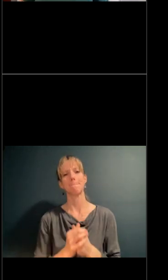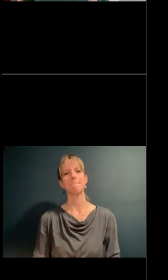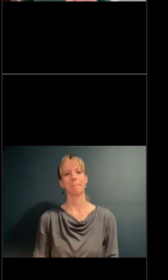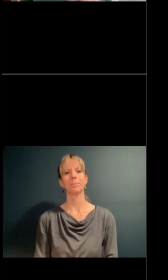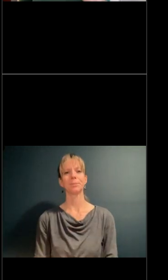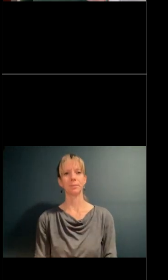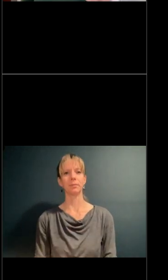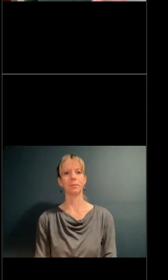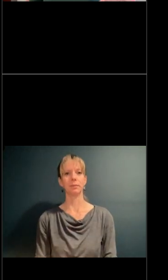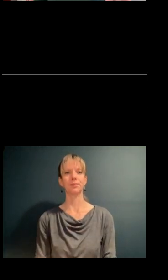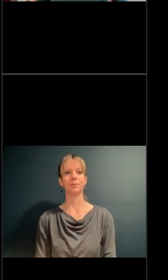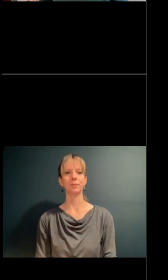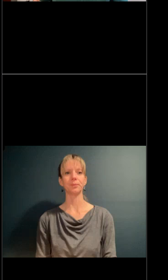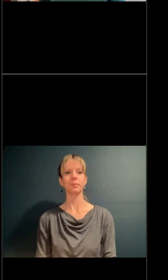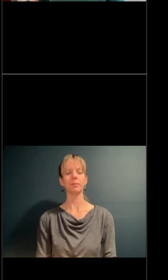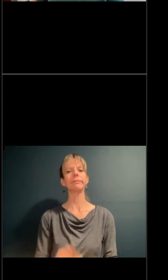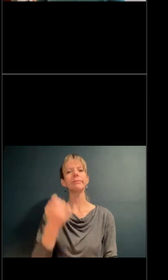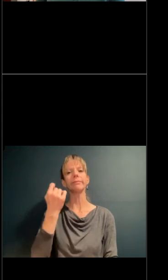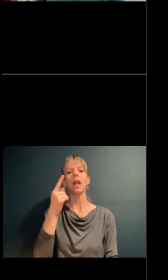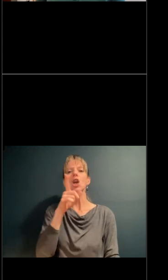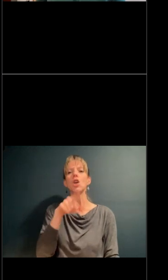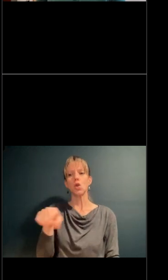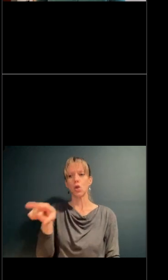I recognize all of you are coming from a different vantage point.